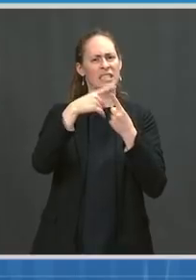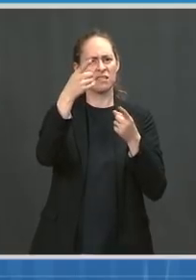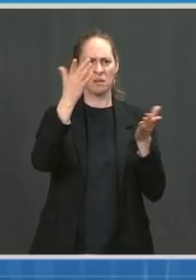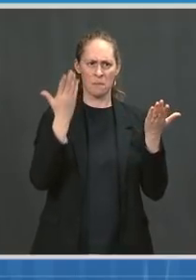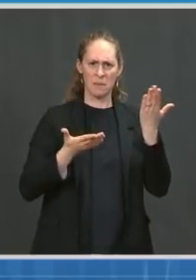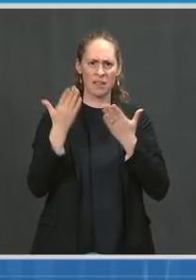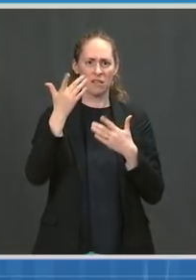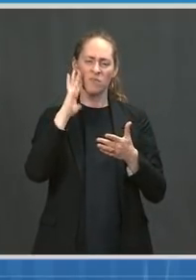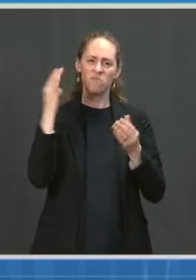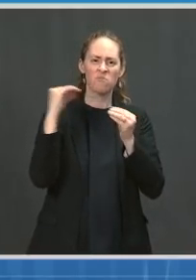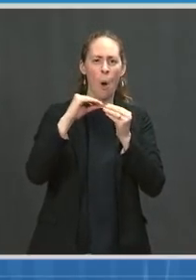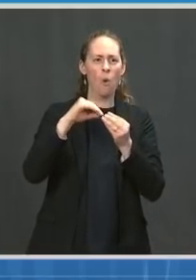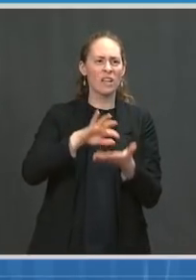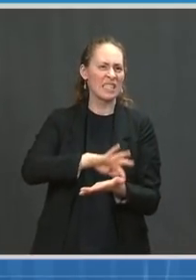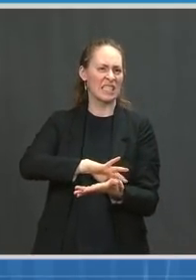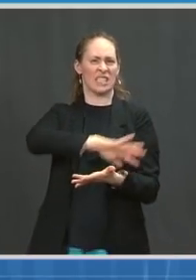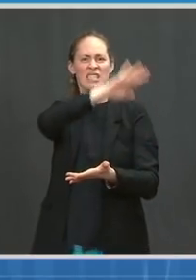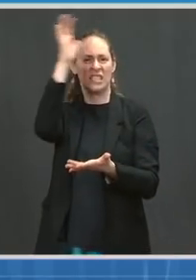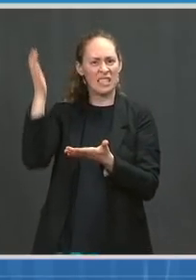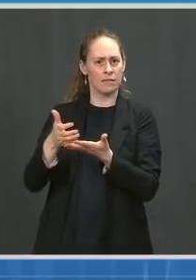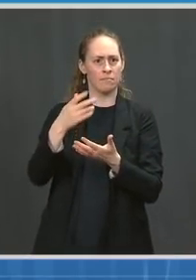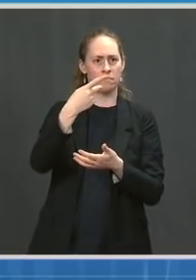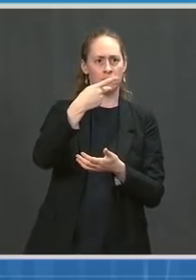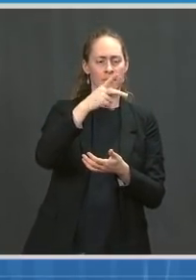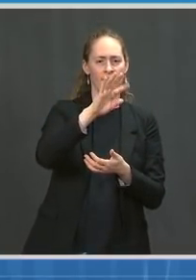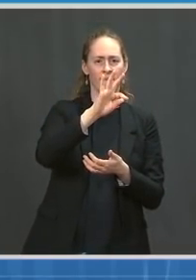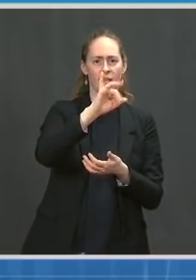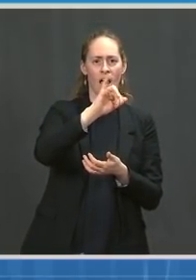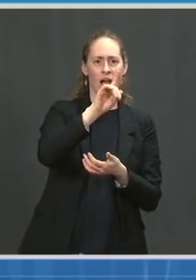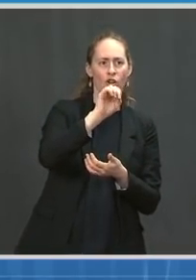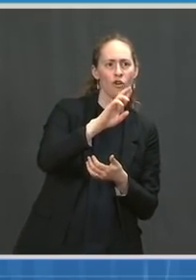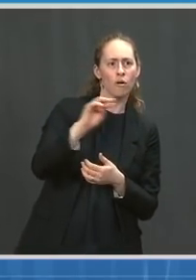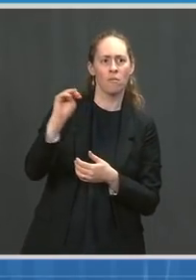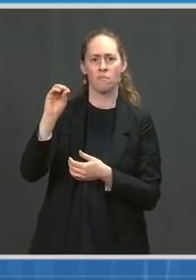that people are too concerned to go with J&J even if the pause is lifted?